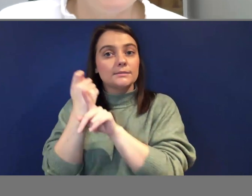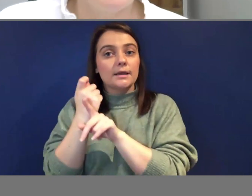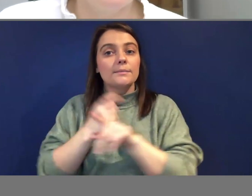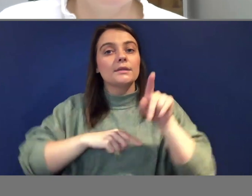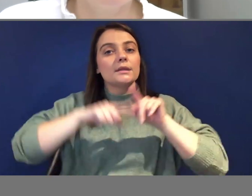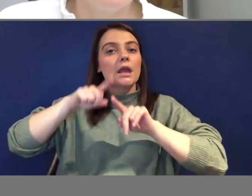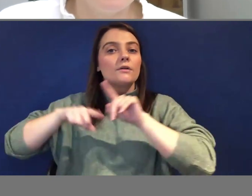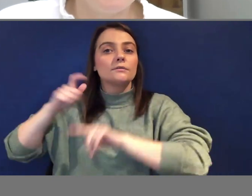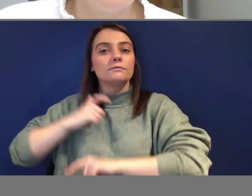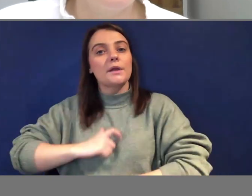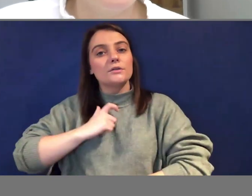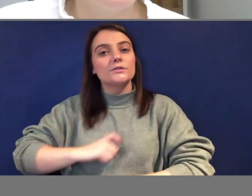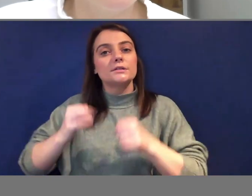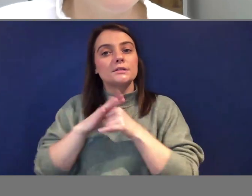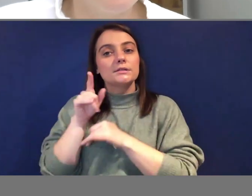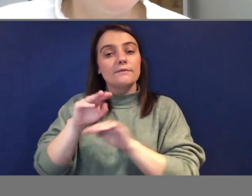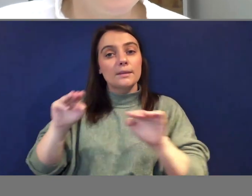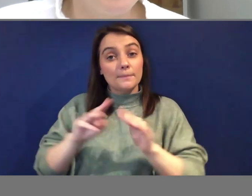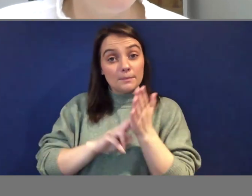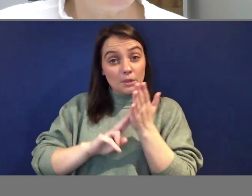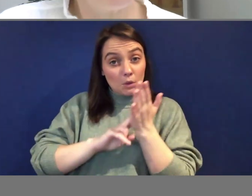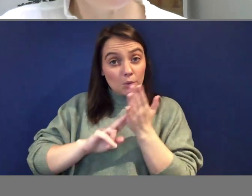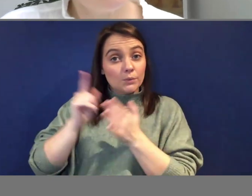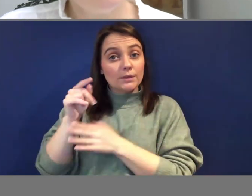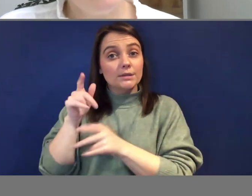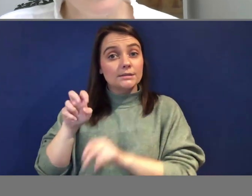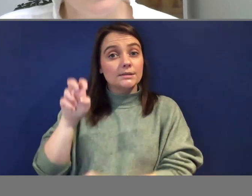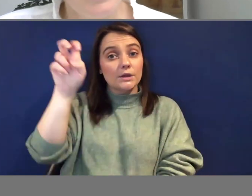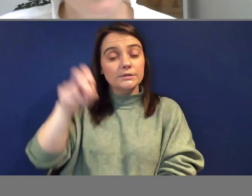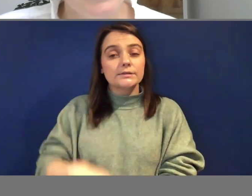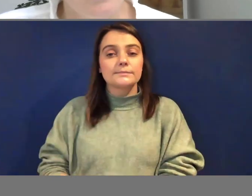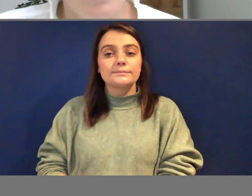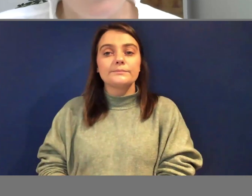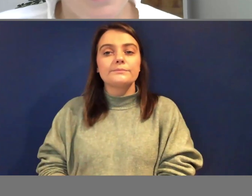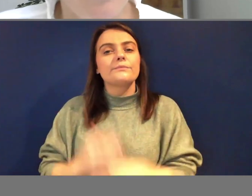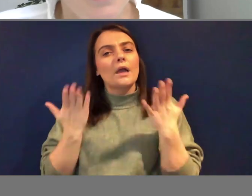of the stair users which we had a look at some of those earlier and how do we design for safer